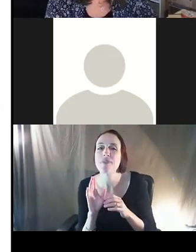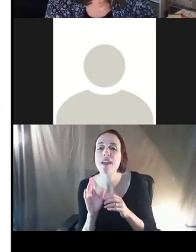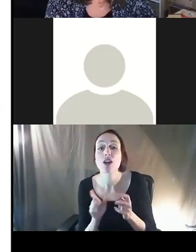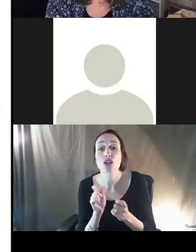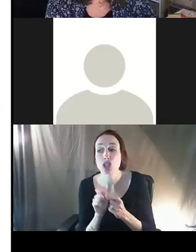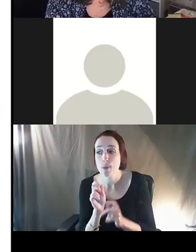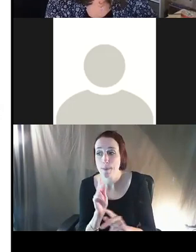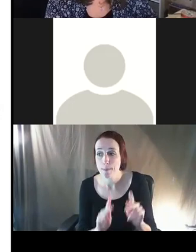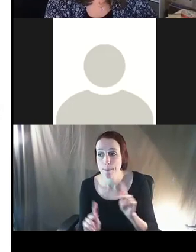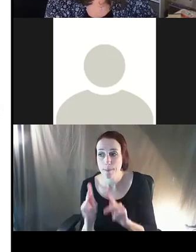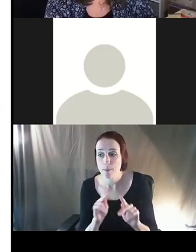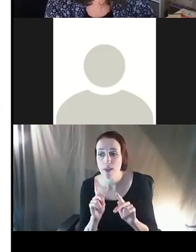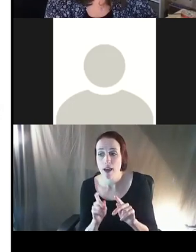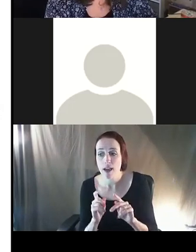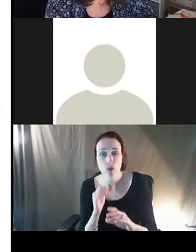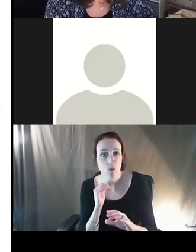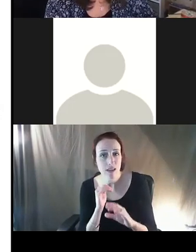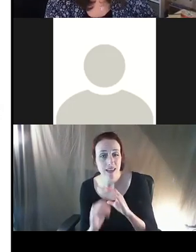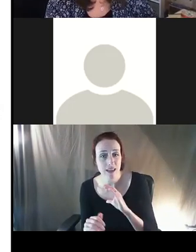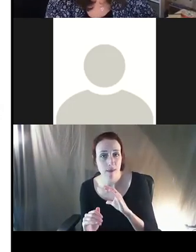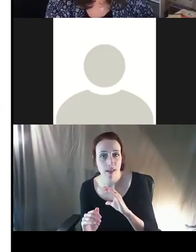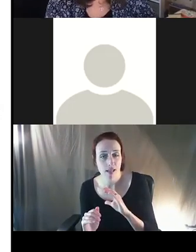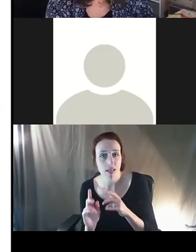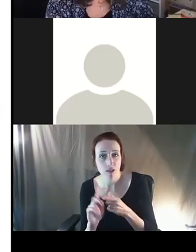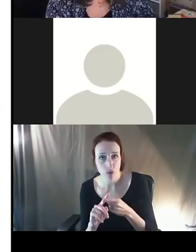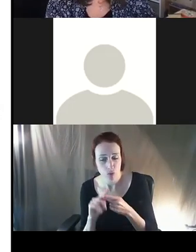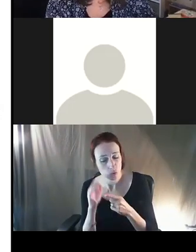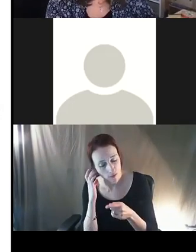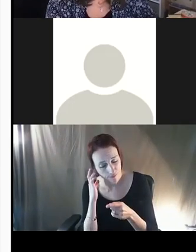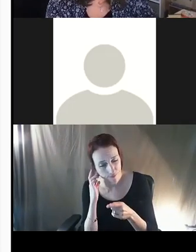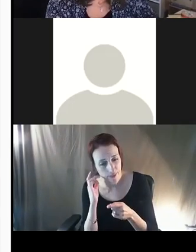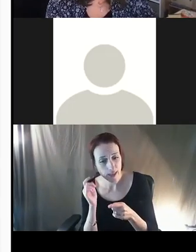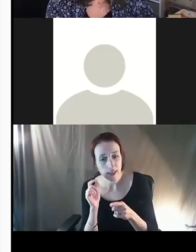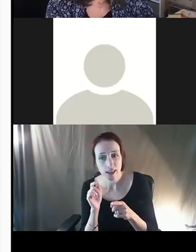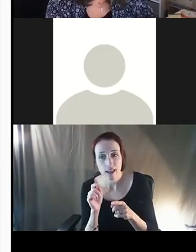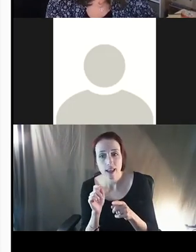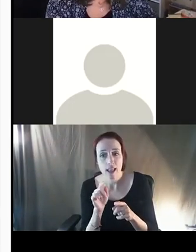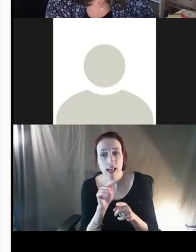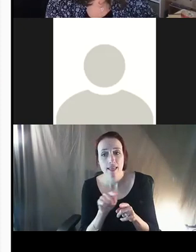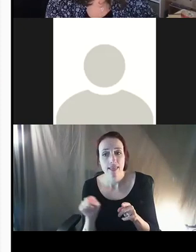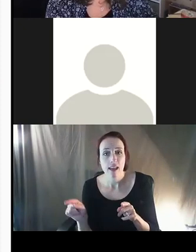to send emails to who are often very pressed for time.